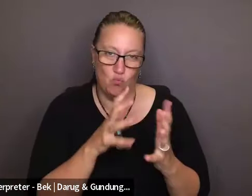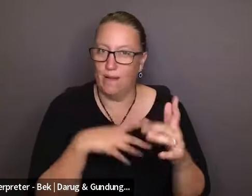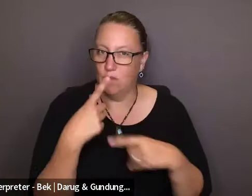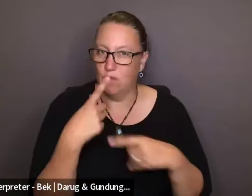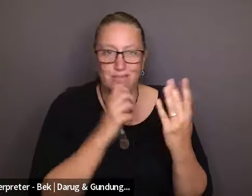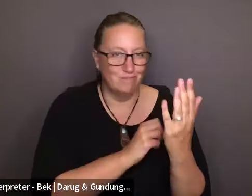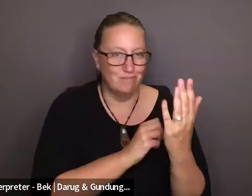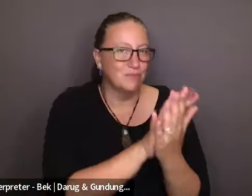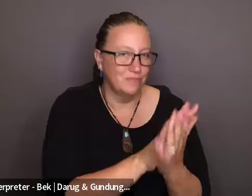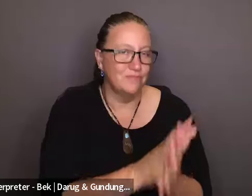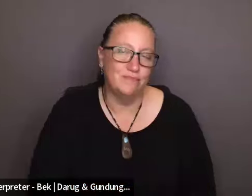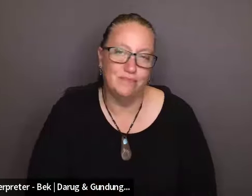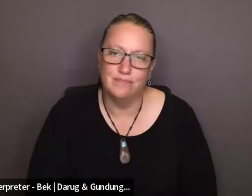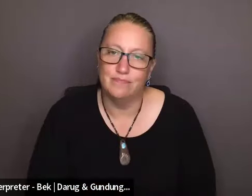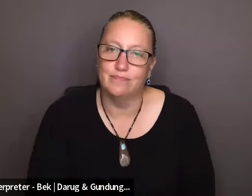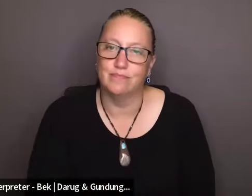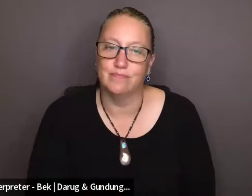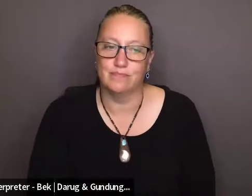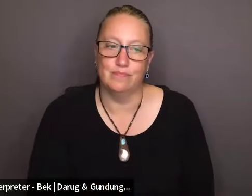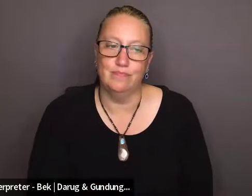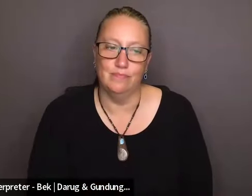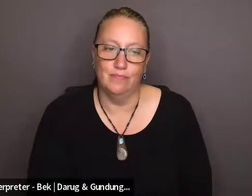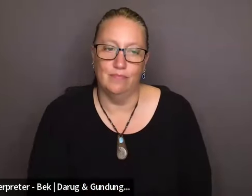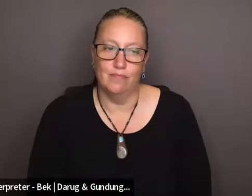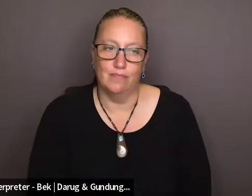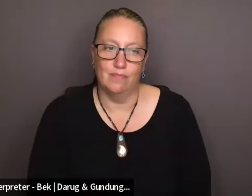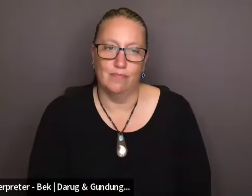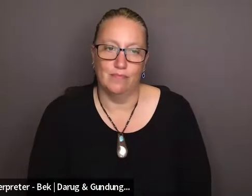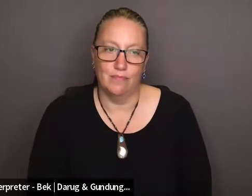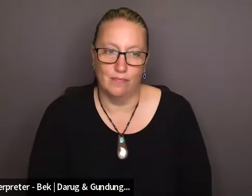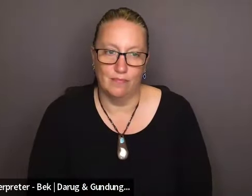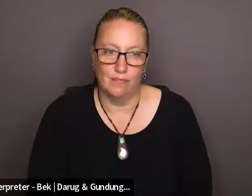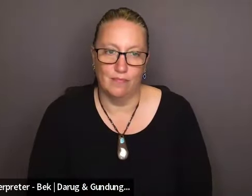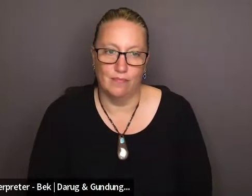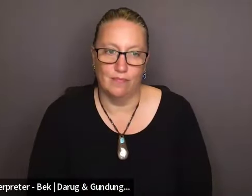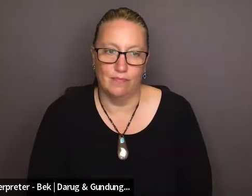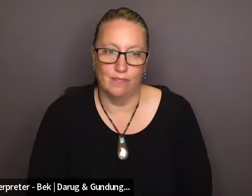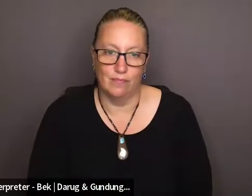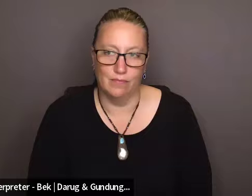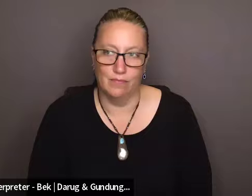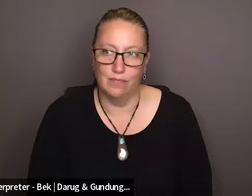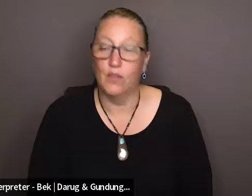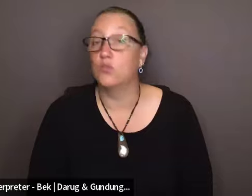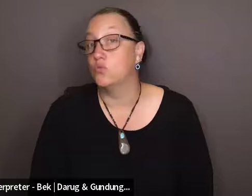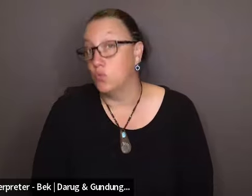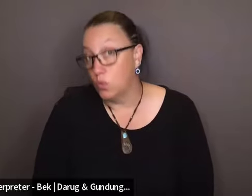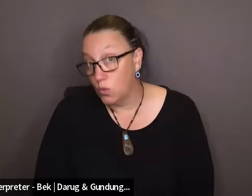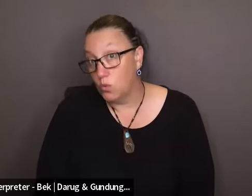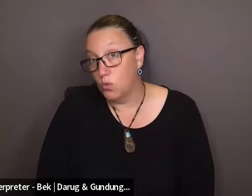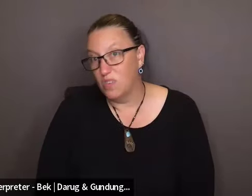formulas to work all this out and to work out people, but at least to start with this raw information we wanted to be